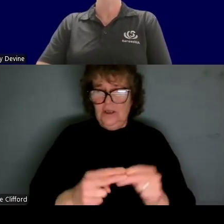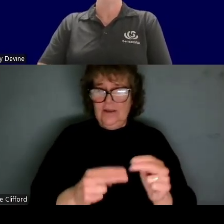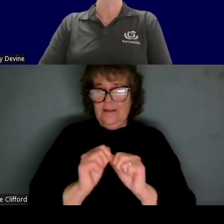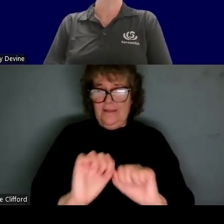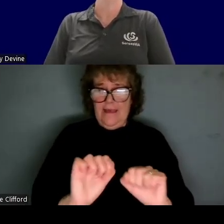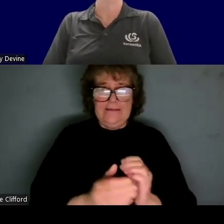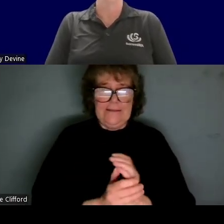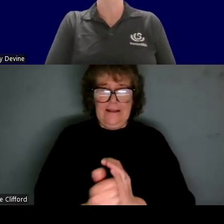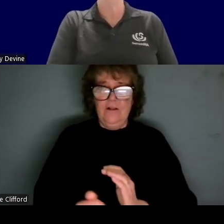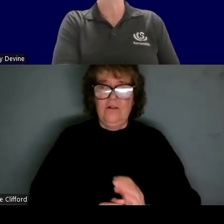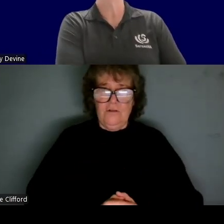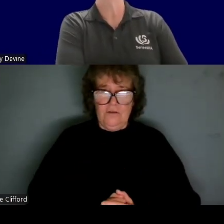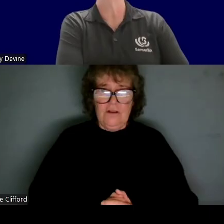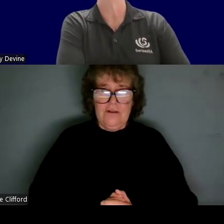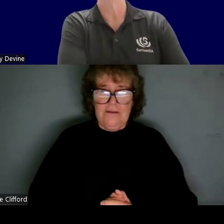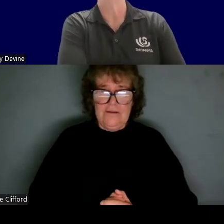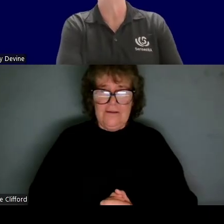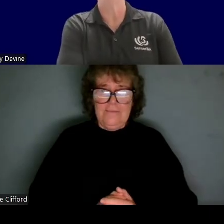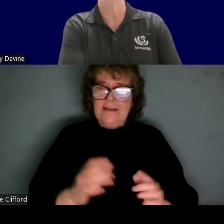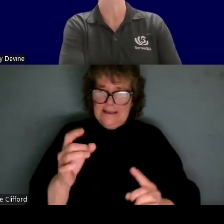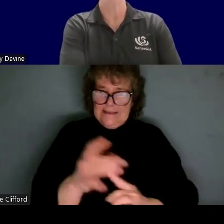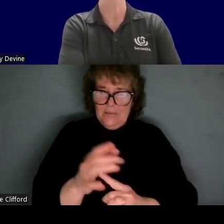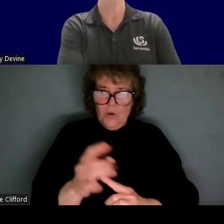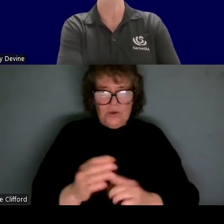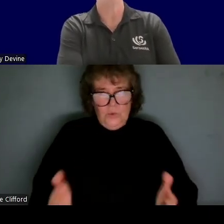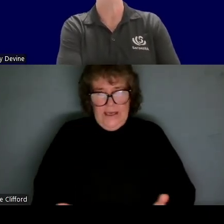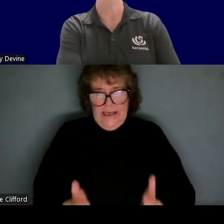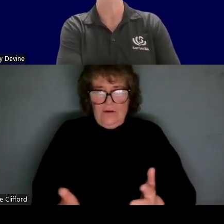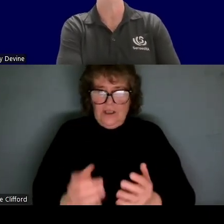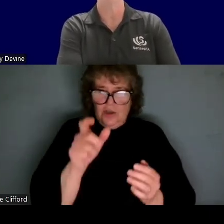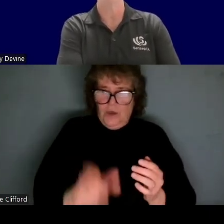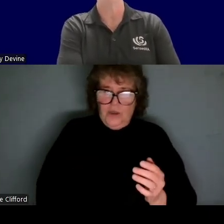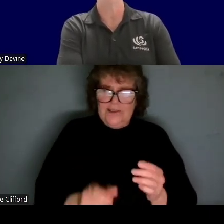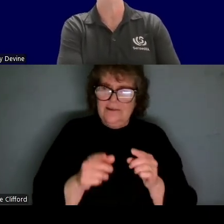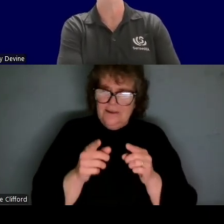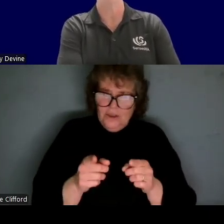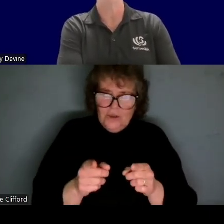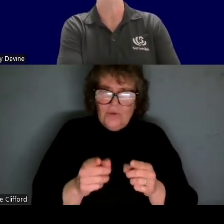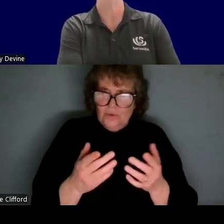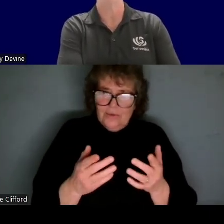This is important to encourage the individual to be part of their own life and provide them